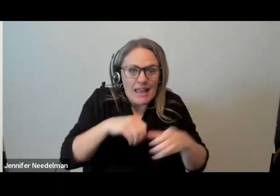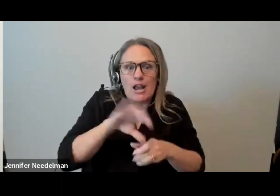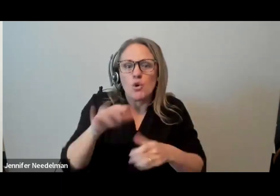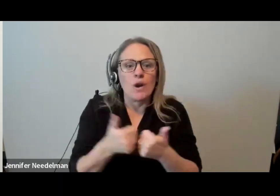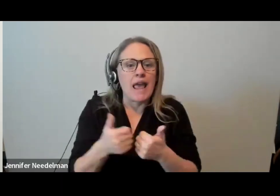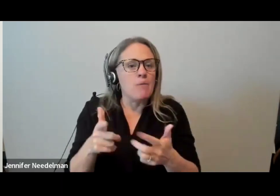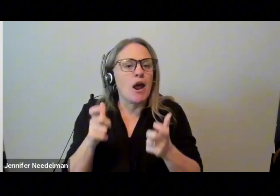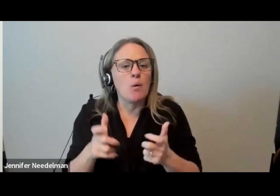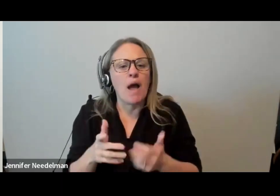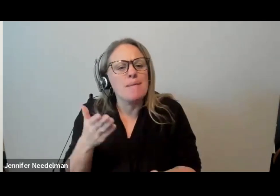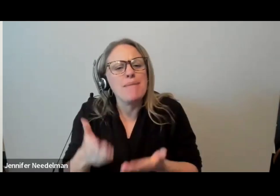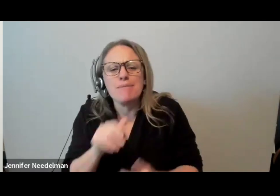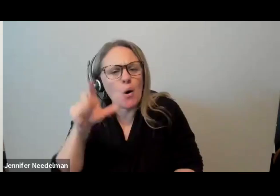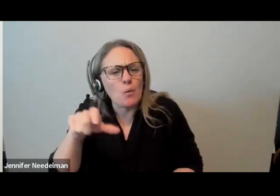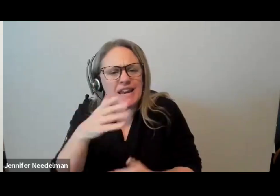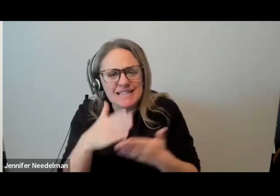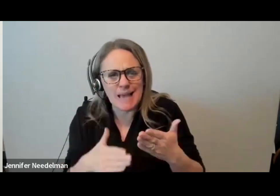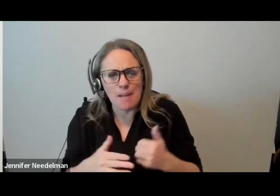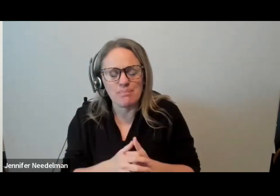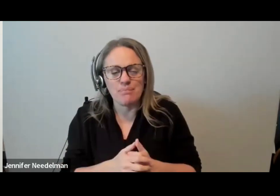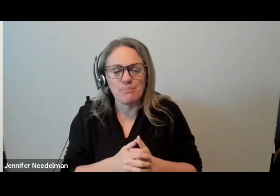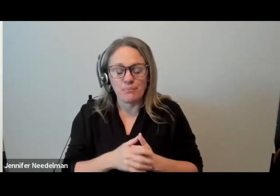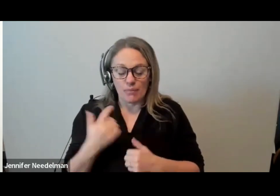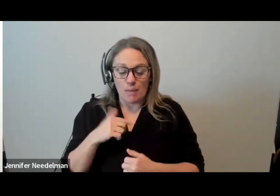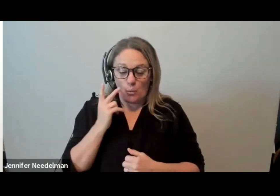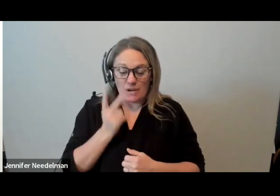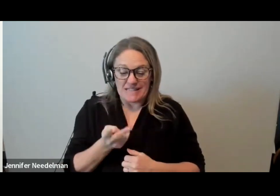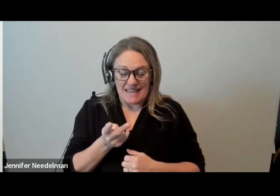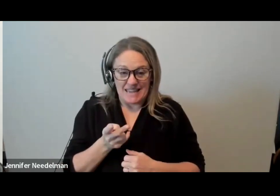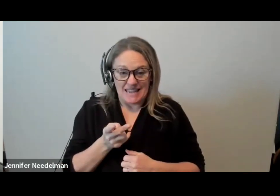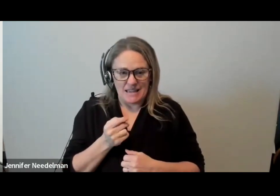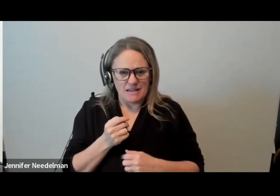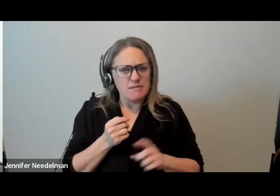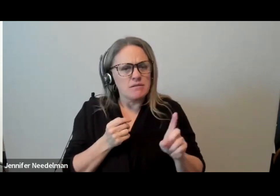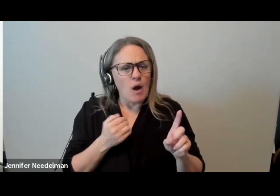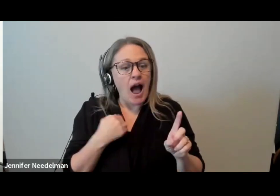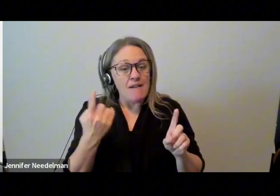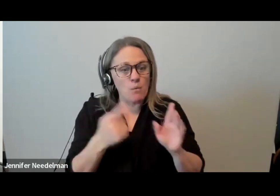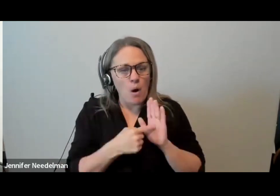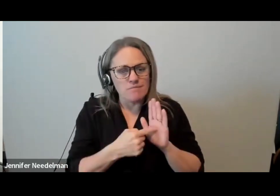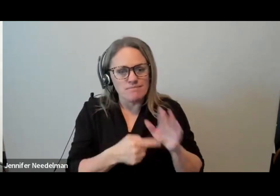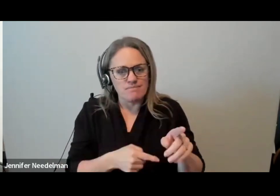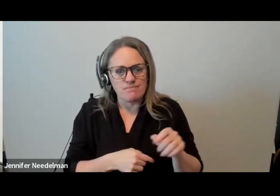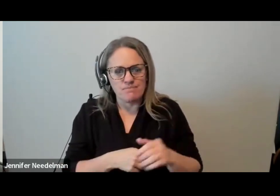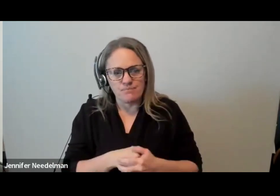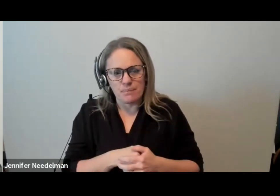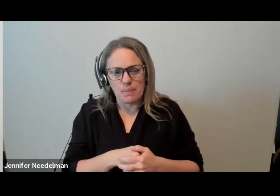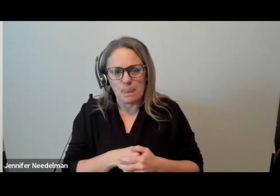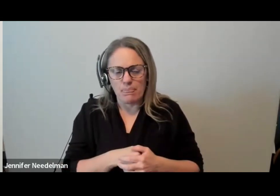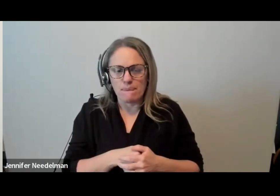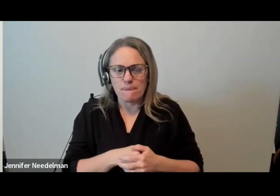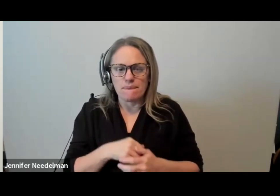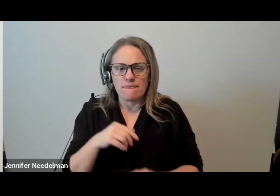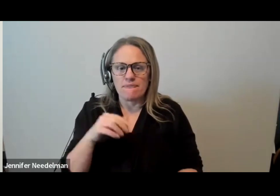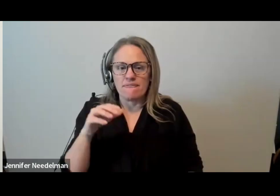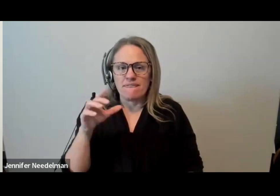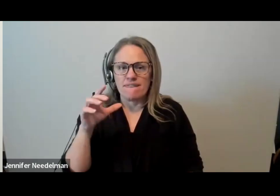You know, what we see is that individuals will take actually a deck. Do I have yeah, a deck of, of the cards of each one of the patterns?